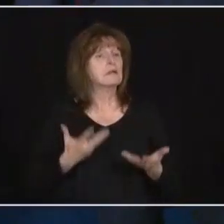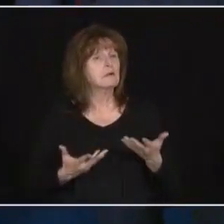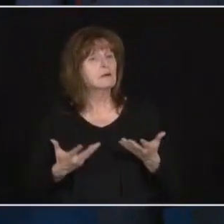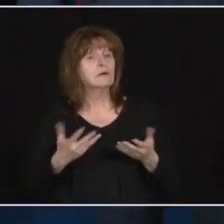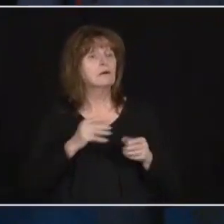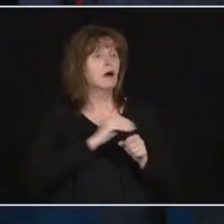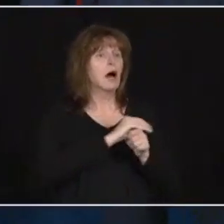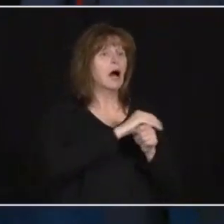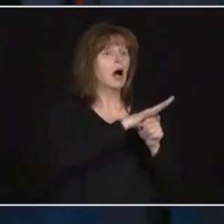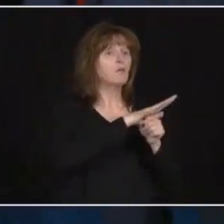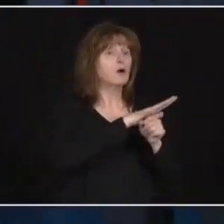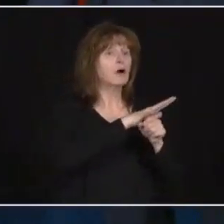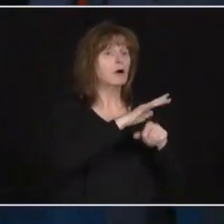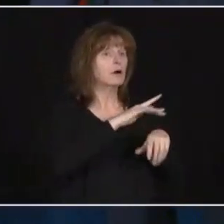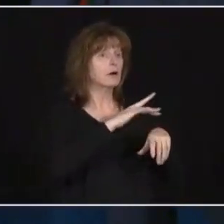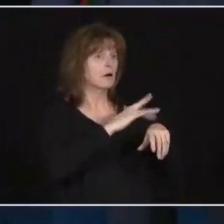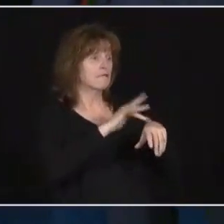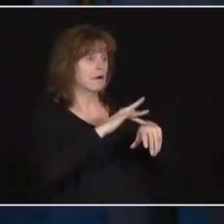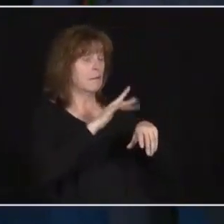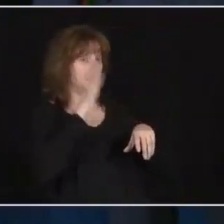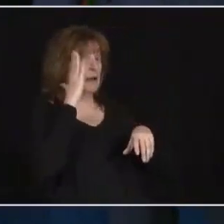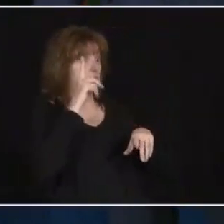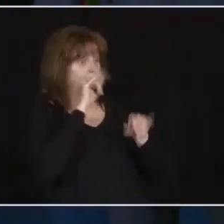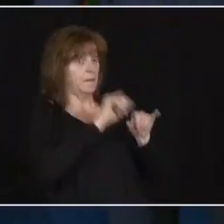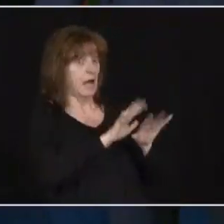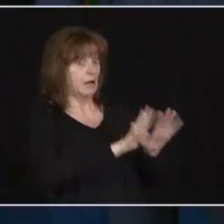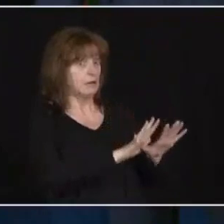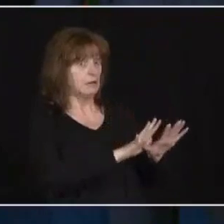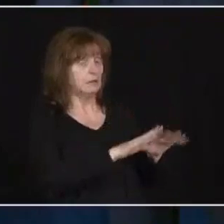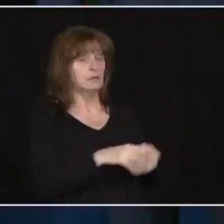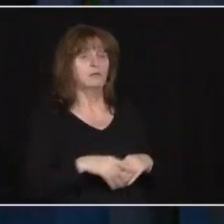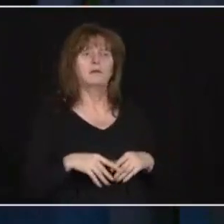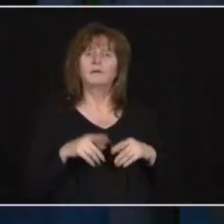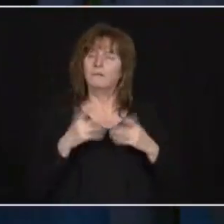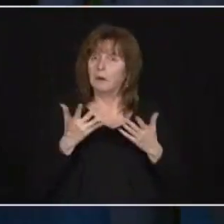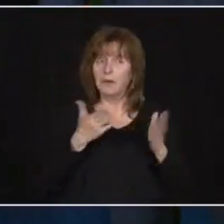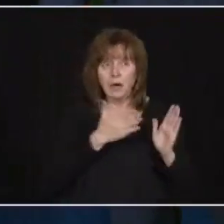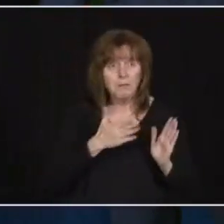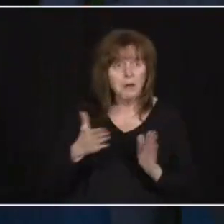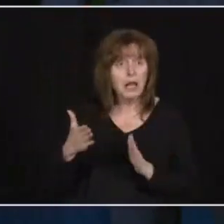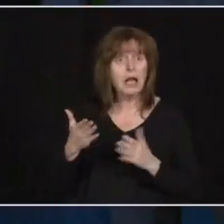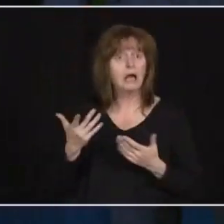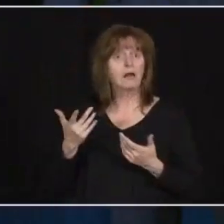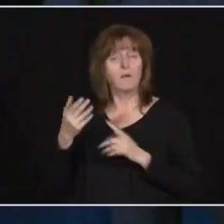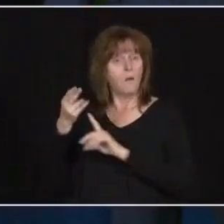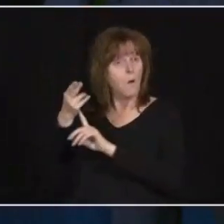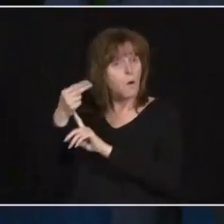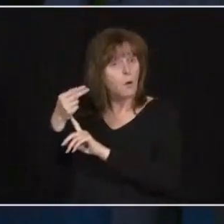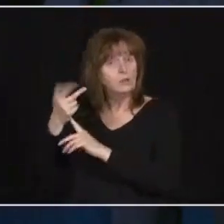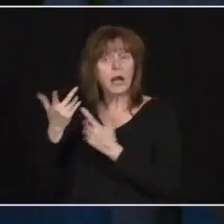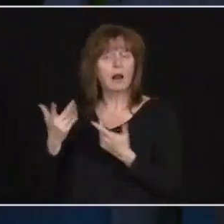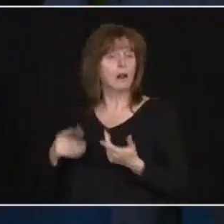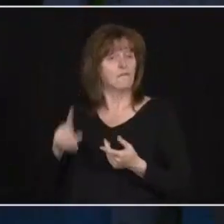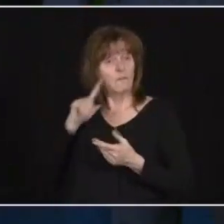were going to be created in specific locations if we had outbreaks there. So while there is a plan to create